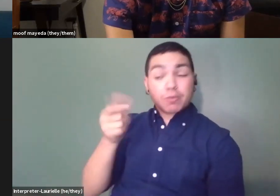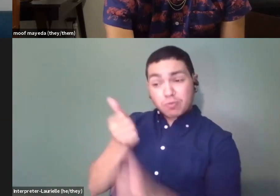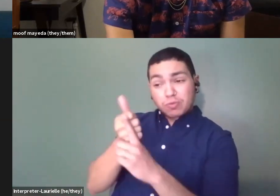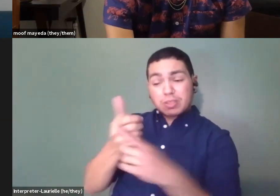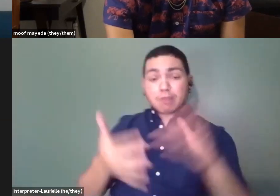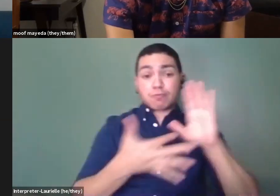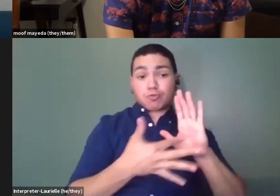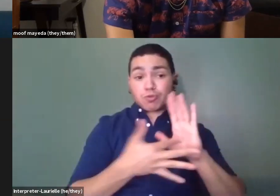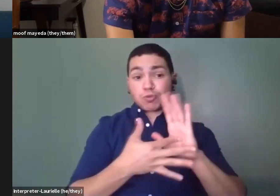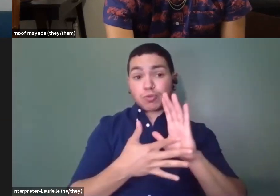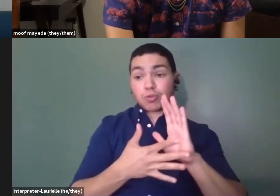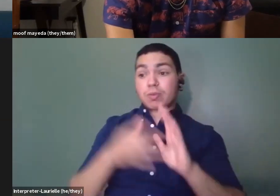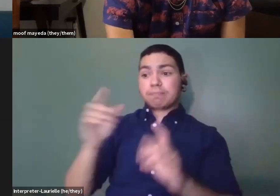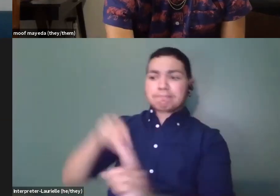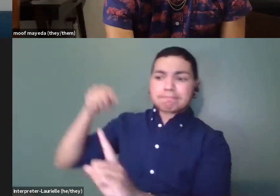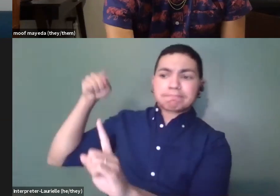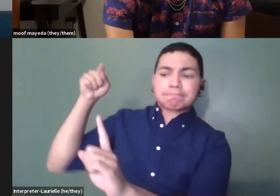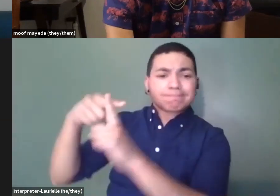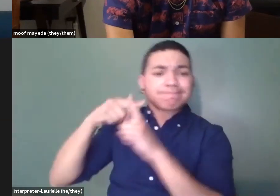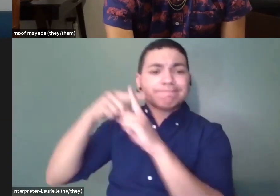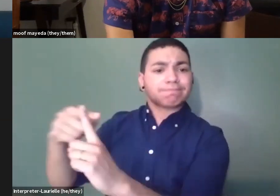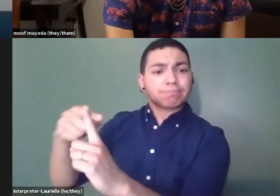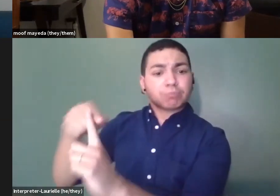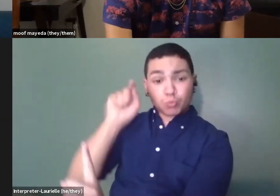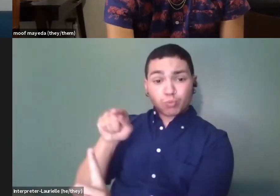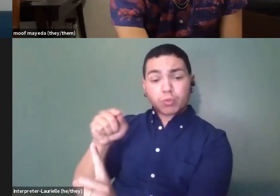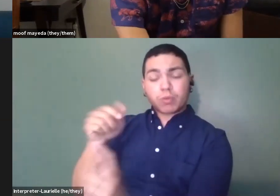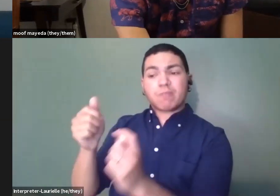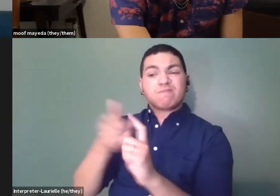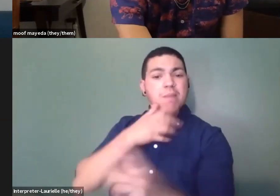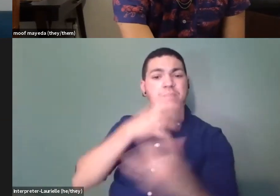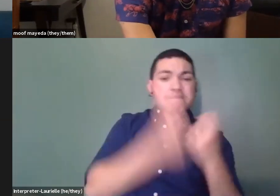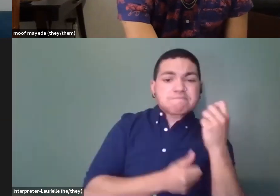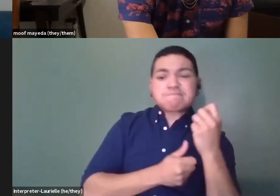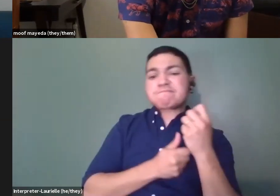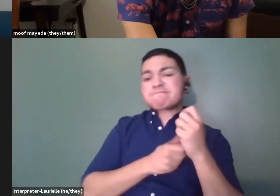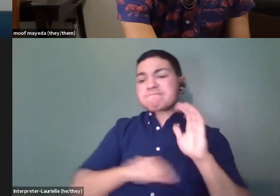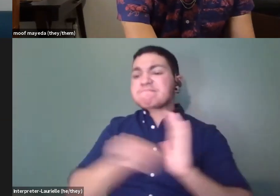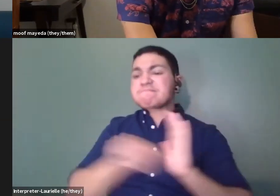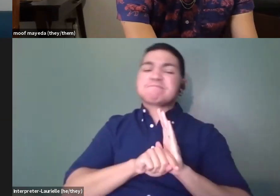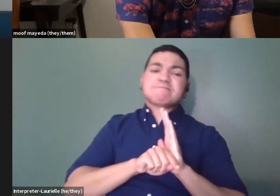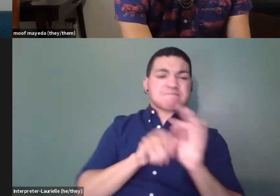And over time I became more secluded and isolated. But I knew my rights at school.